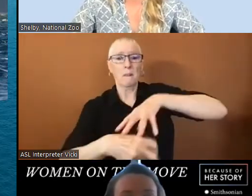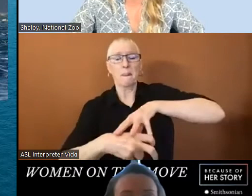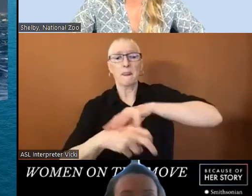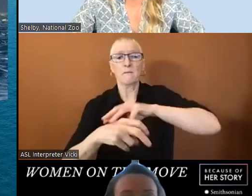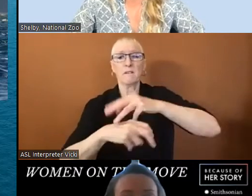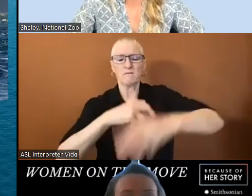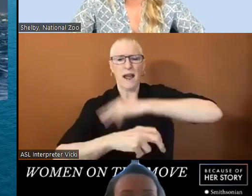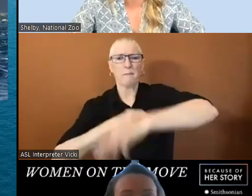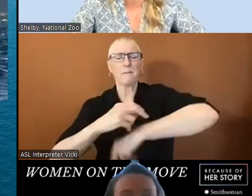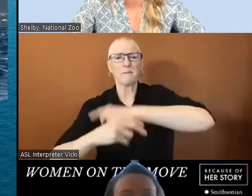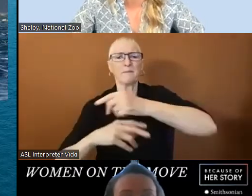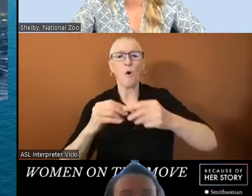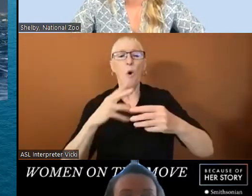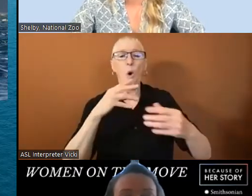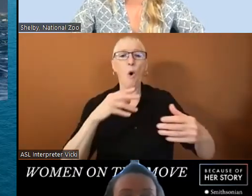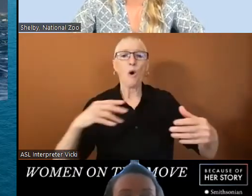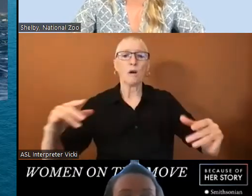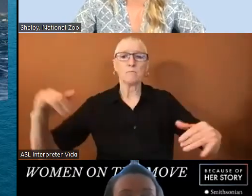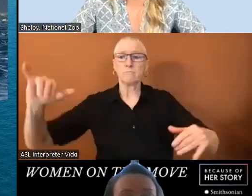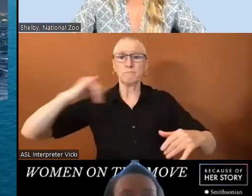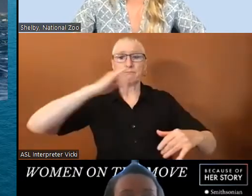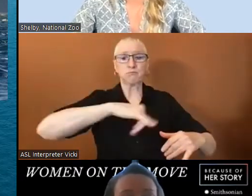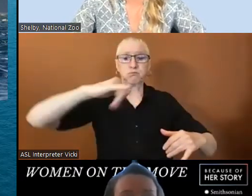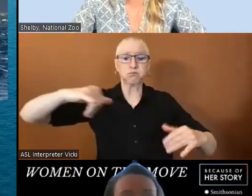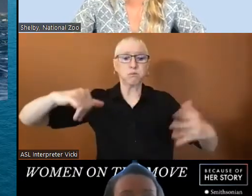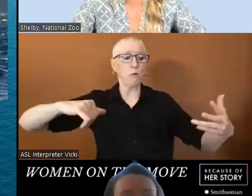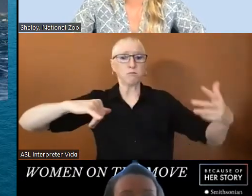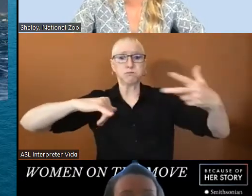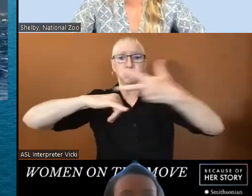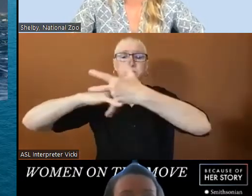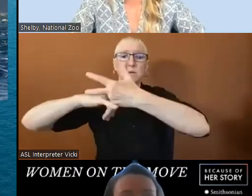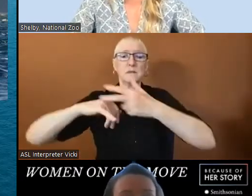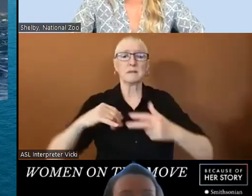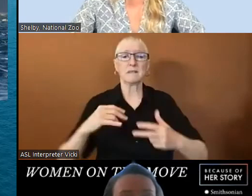into a collision with the boat. So Sarah, how do we help protect the whales? How do we fix this?